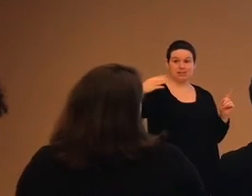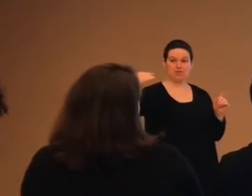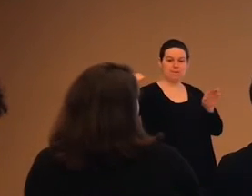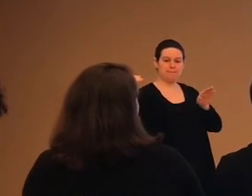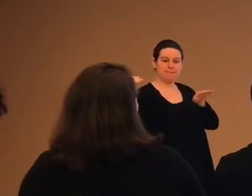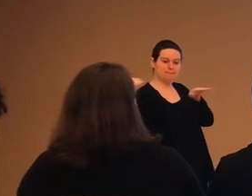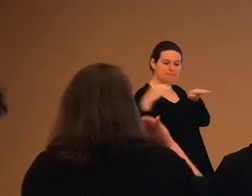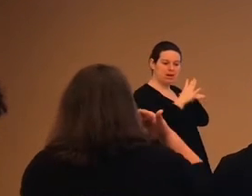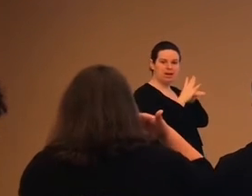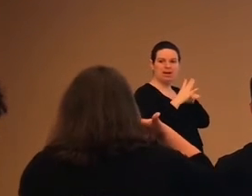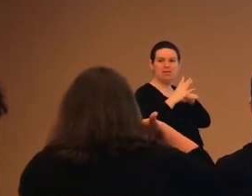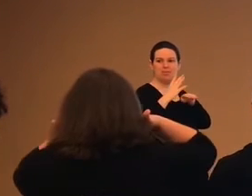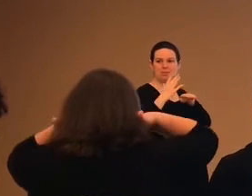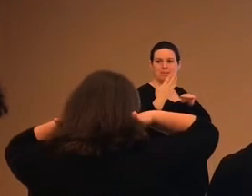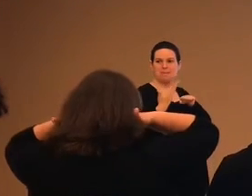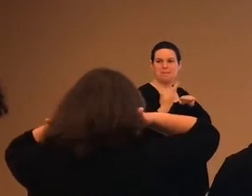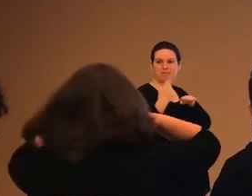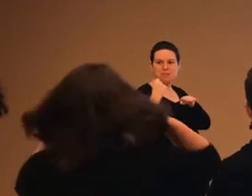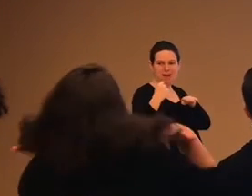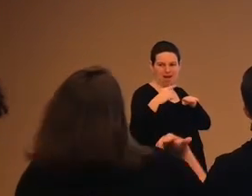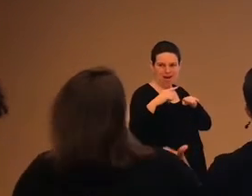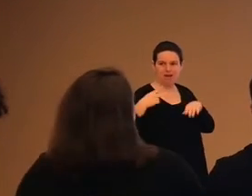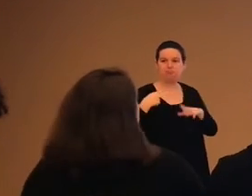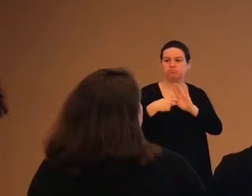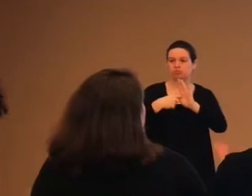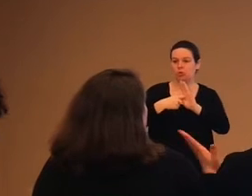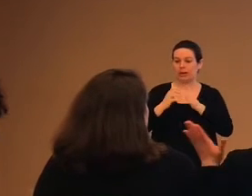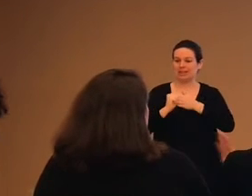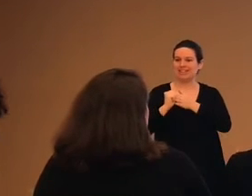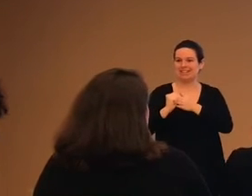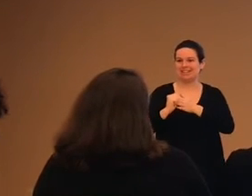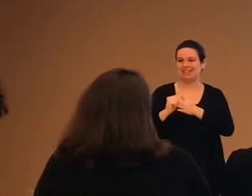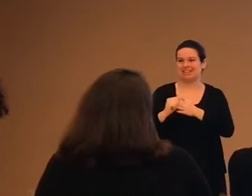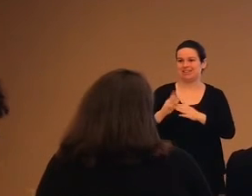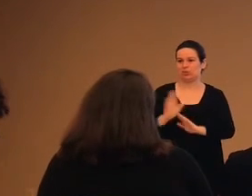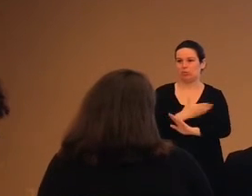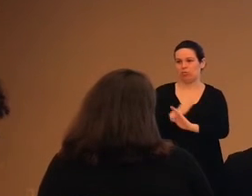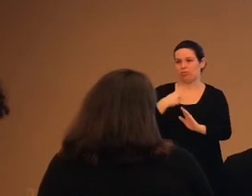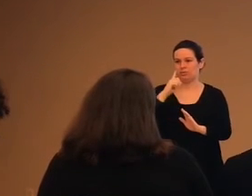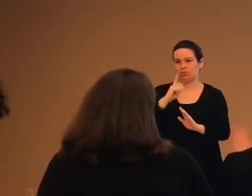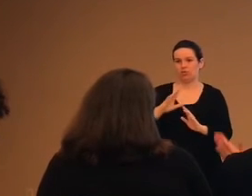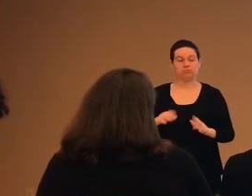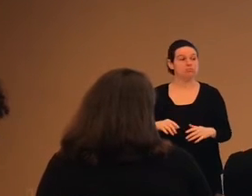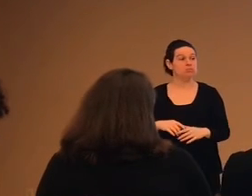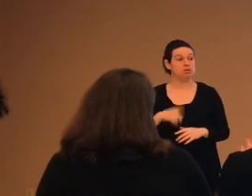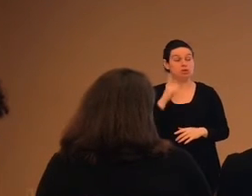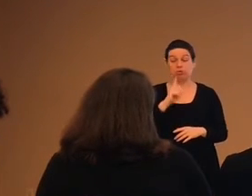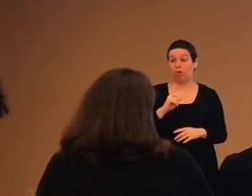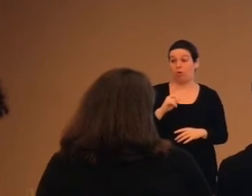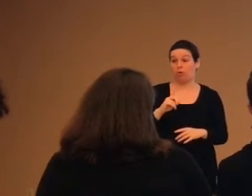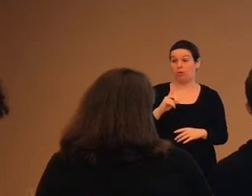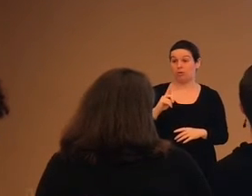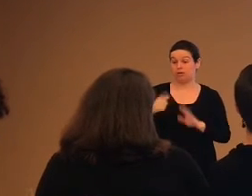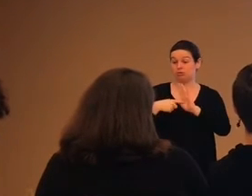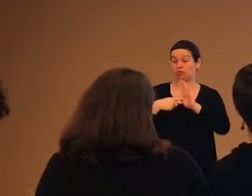Rhonda with her arms extended leading a course in song The stage lights indicates the setting of the venue of a performance venue